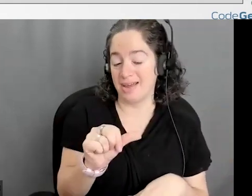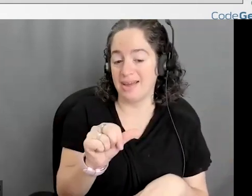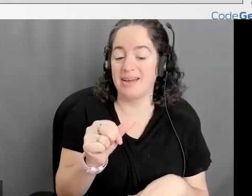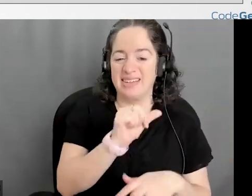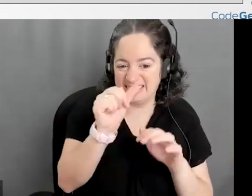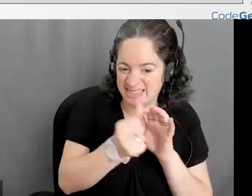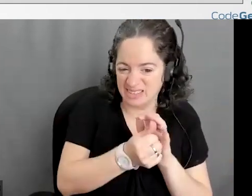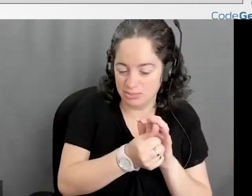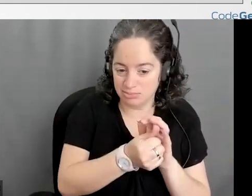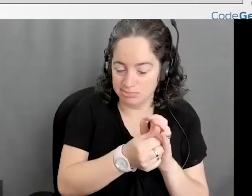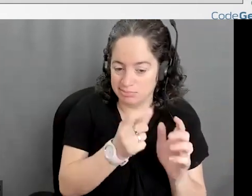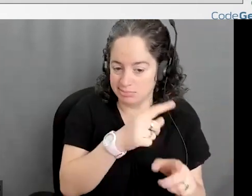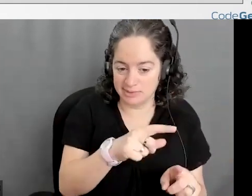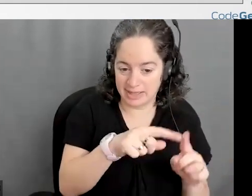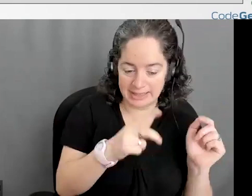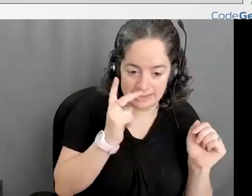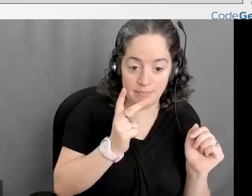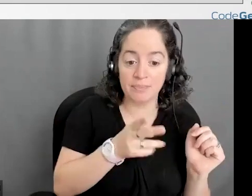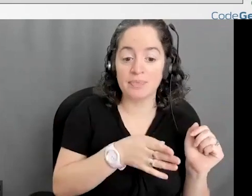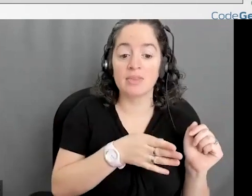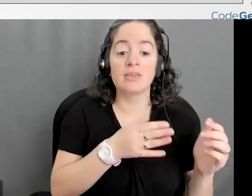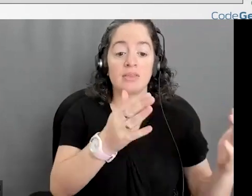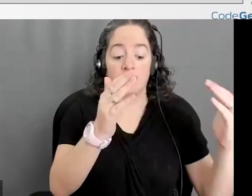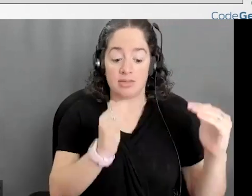Within that sticky row header,